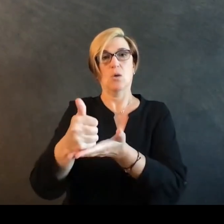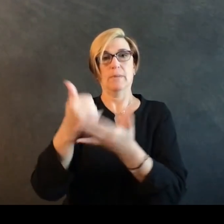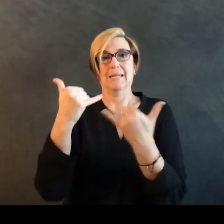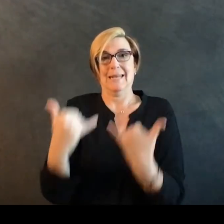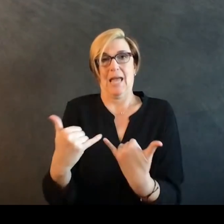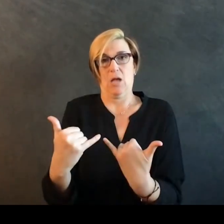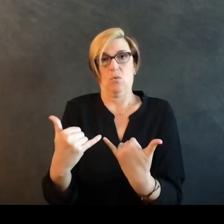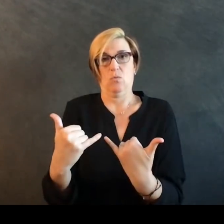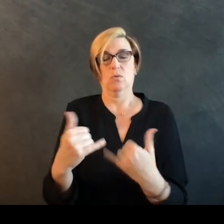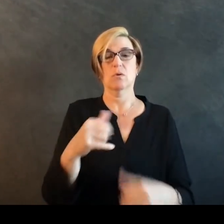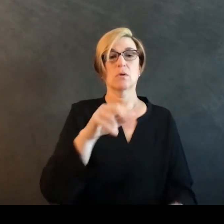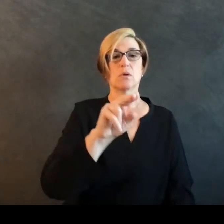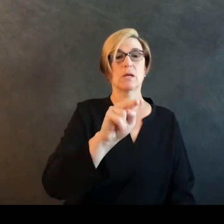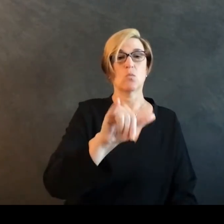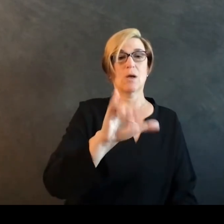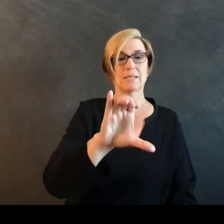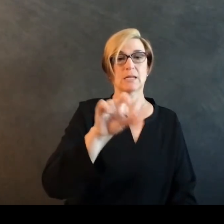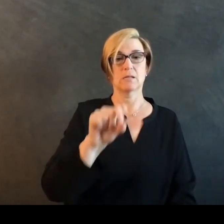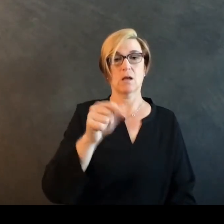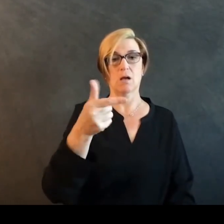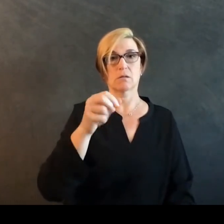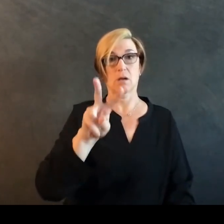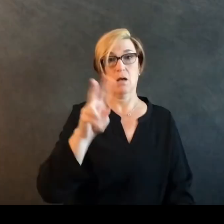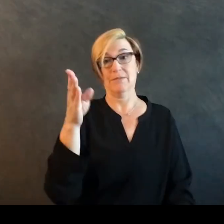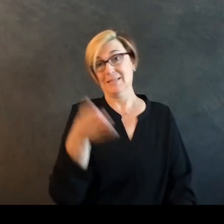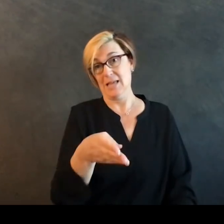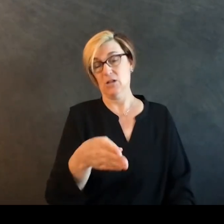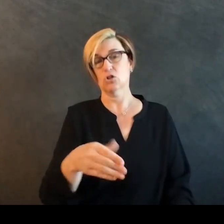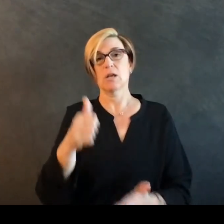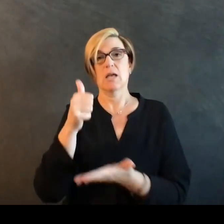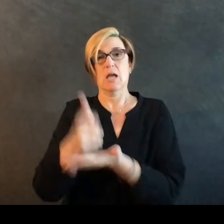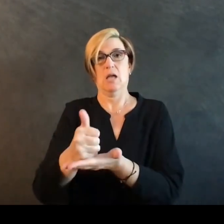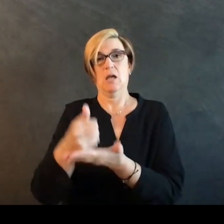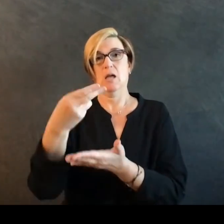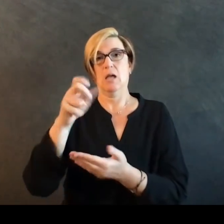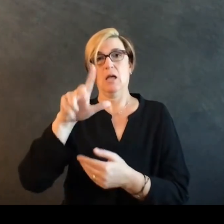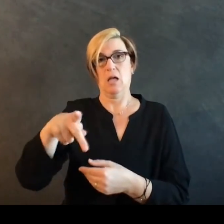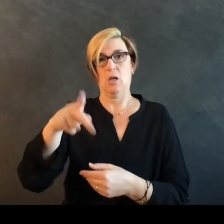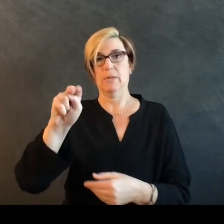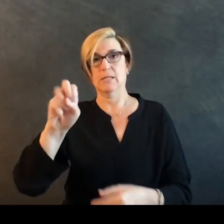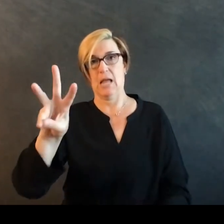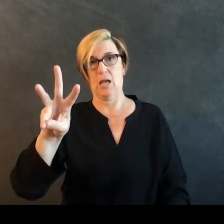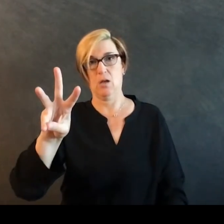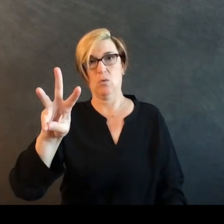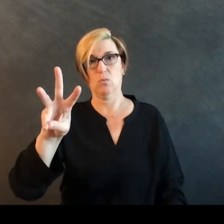help now they need help now they need people to help them we have great